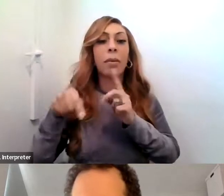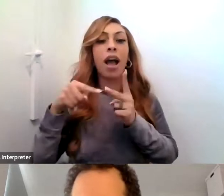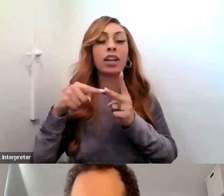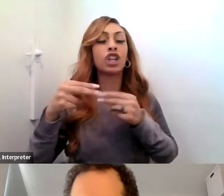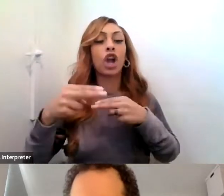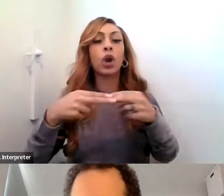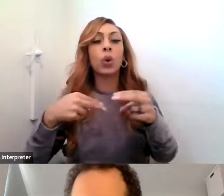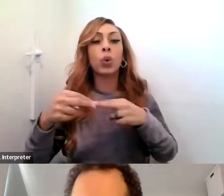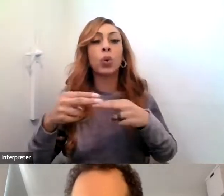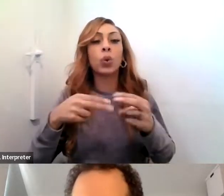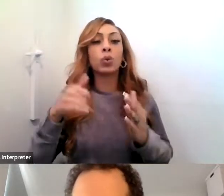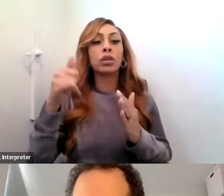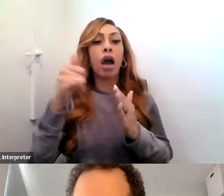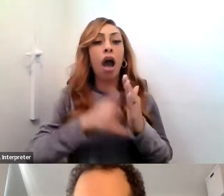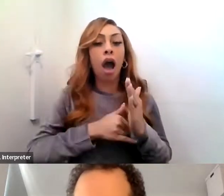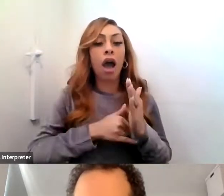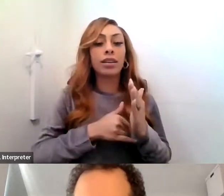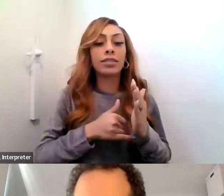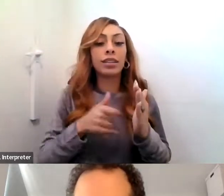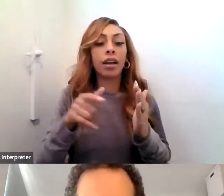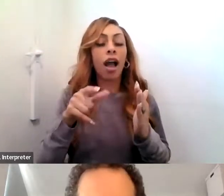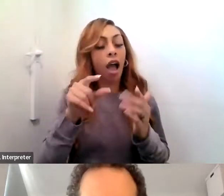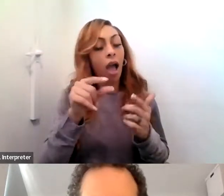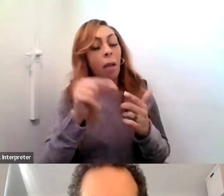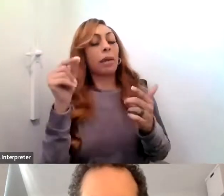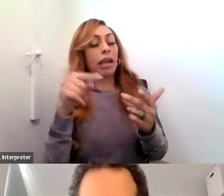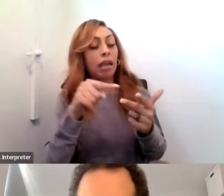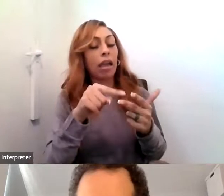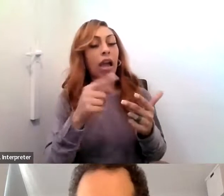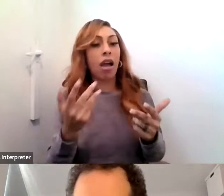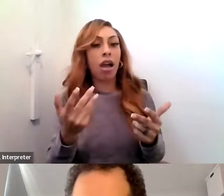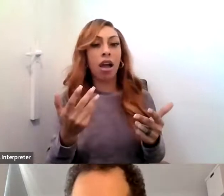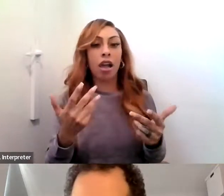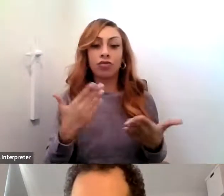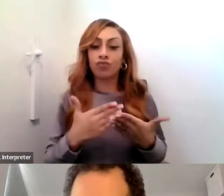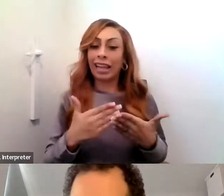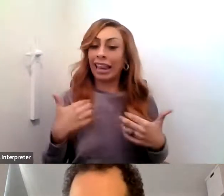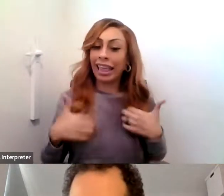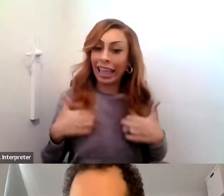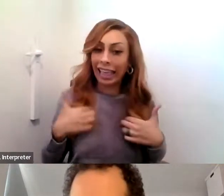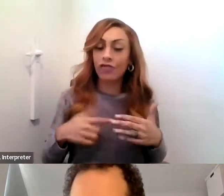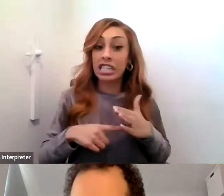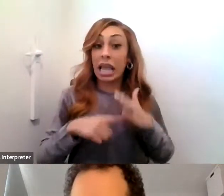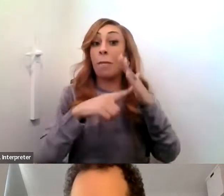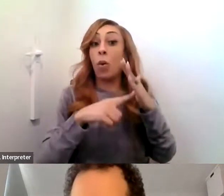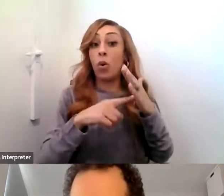about some of the research early on, and you picked up on something which I think was a really interesting and important point to make.